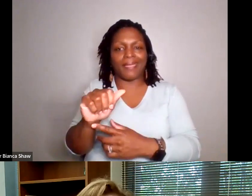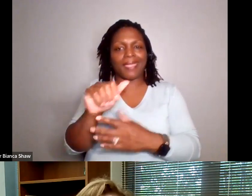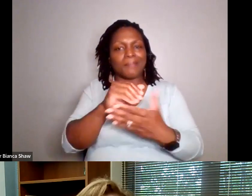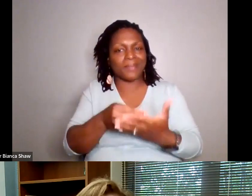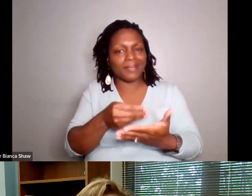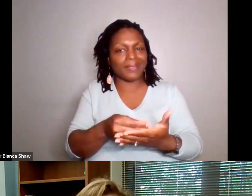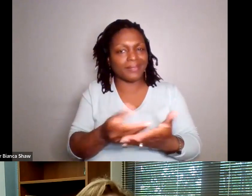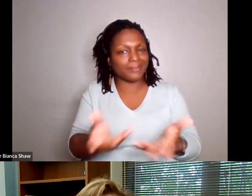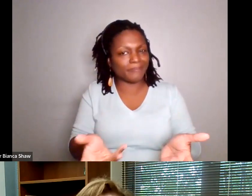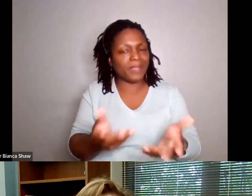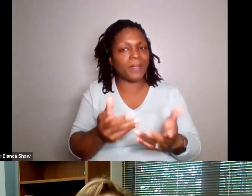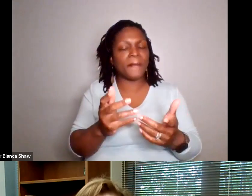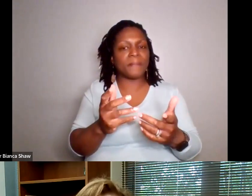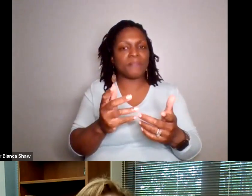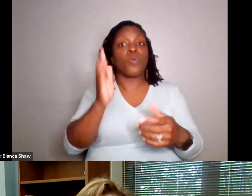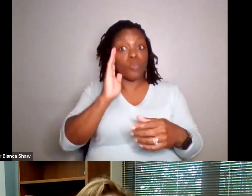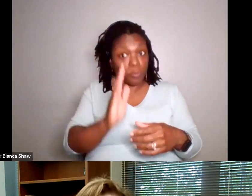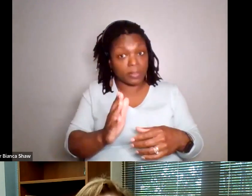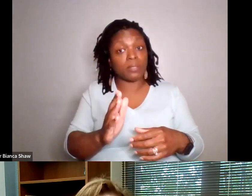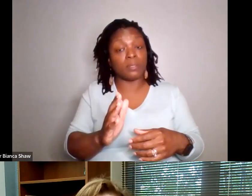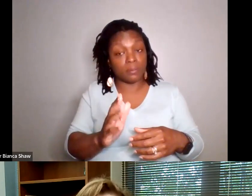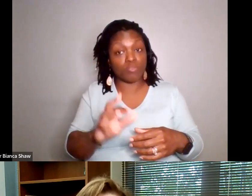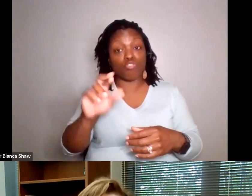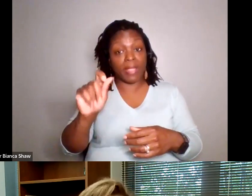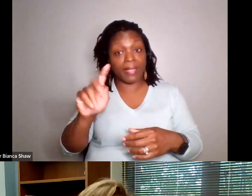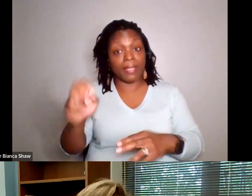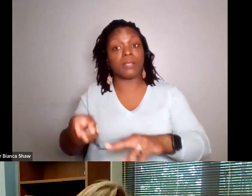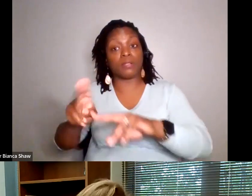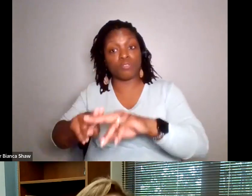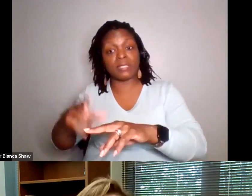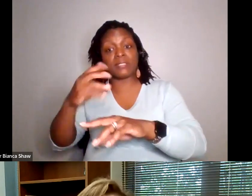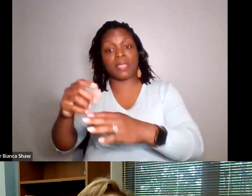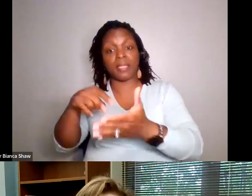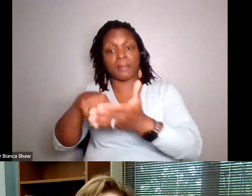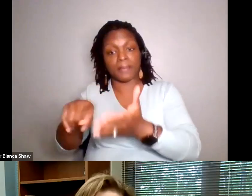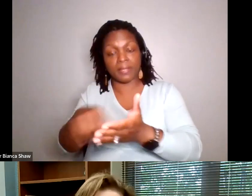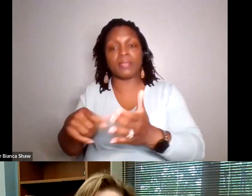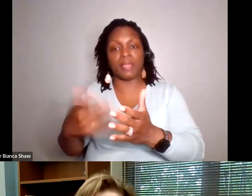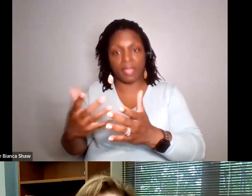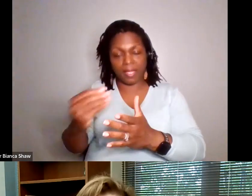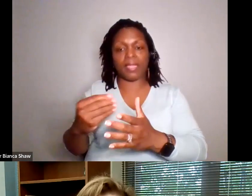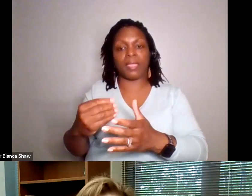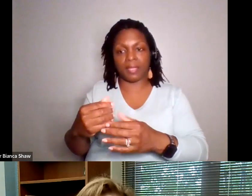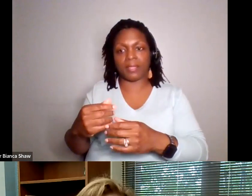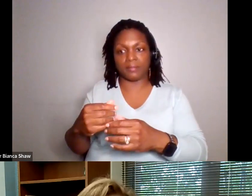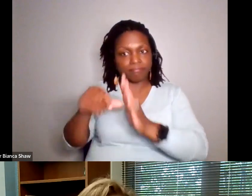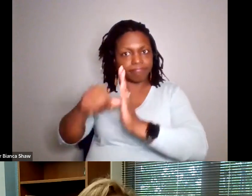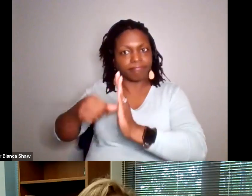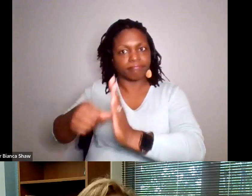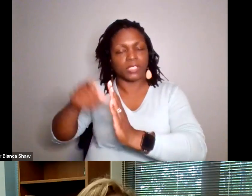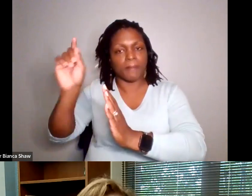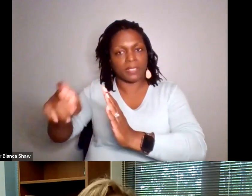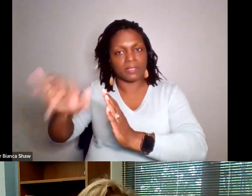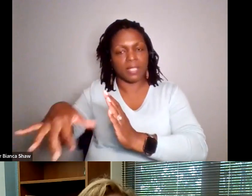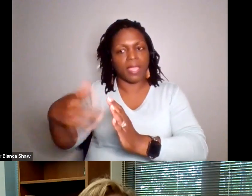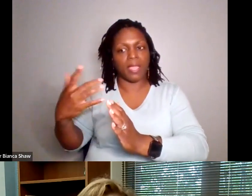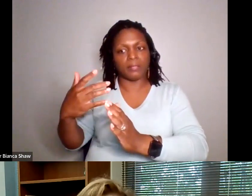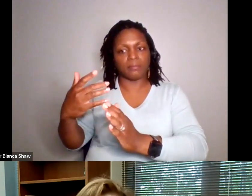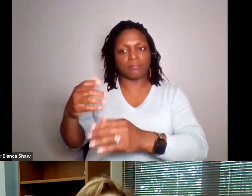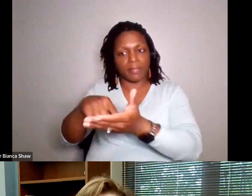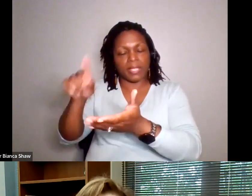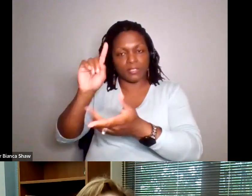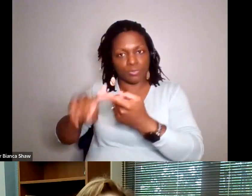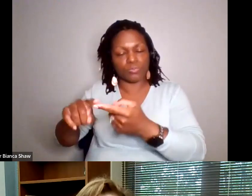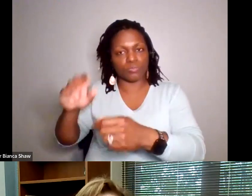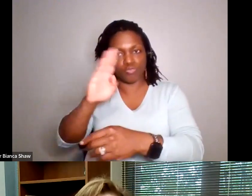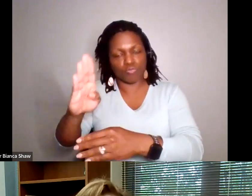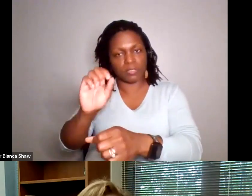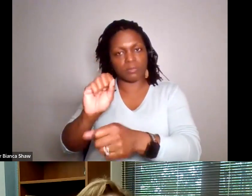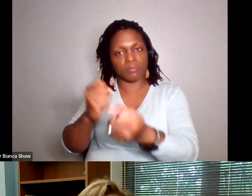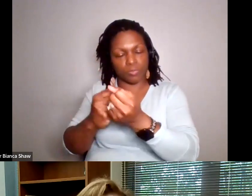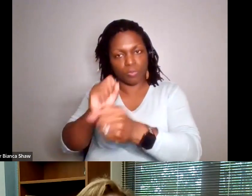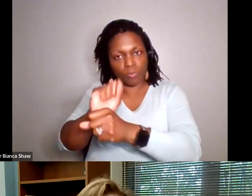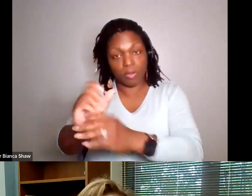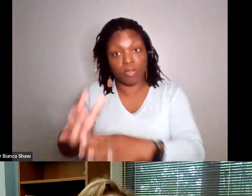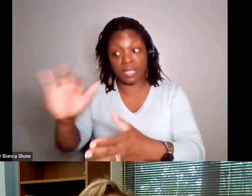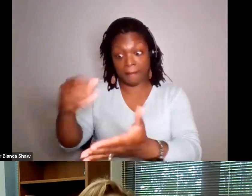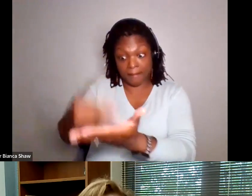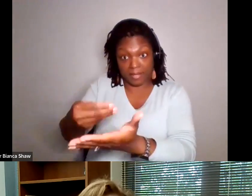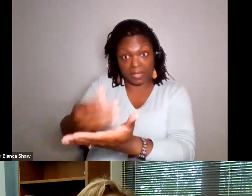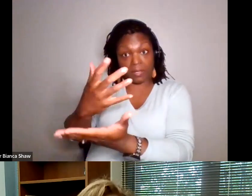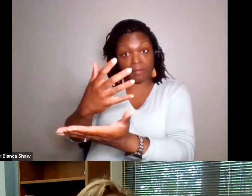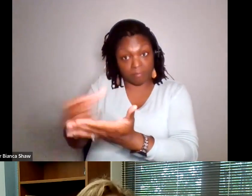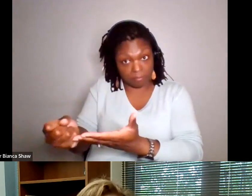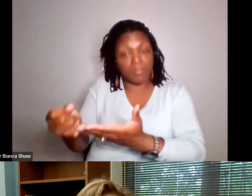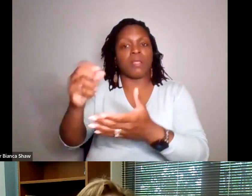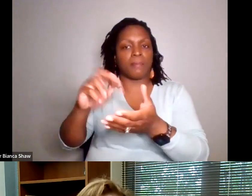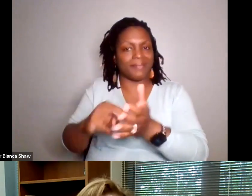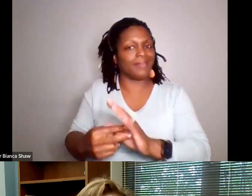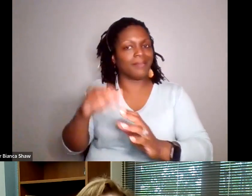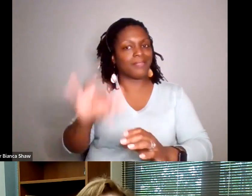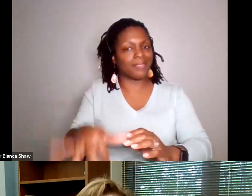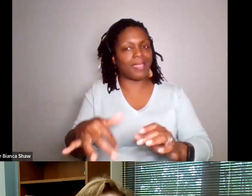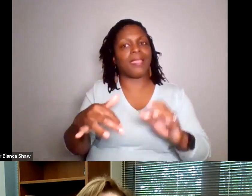And so we are going to be doing these rate increases and paying these insisting on these wages that get to the workers until that money is gone, and then we will be our plan is that we hope to demonstrate by the use of